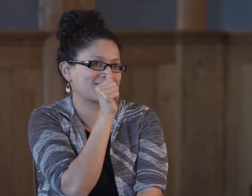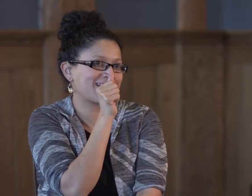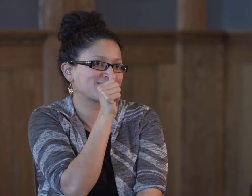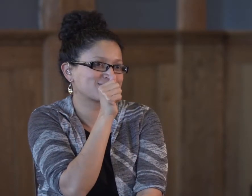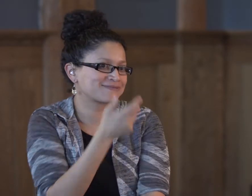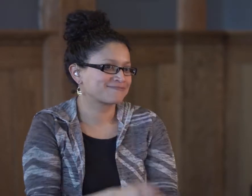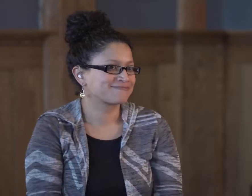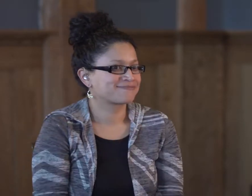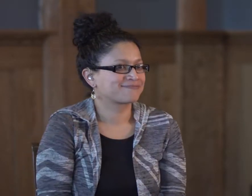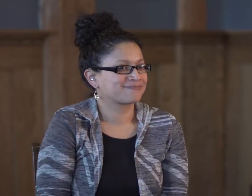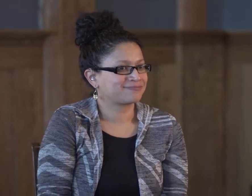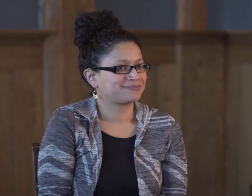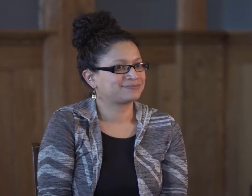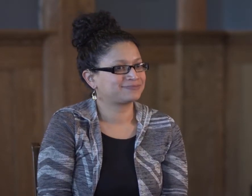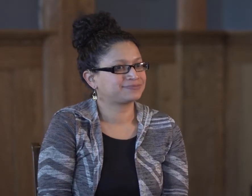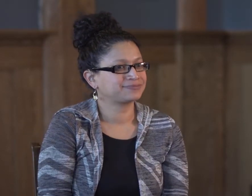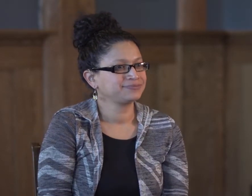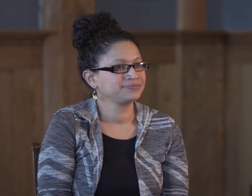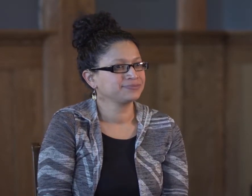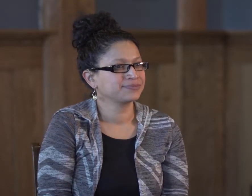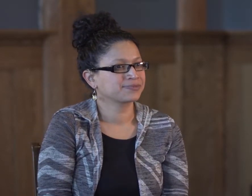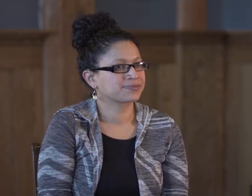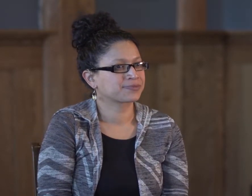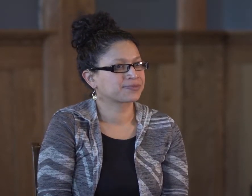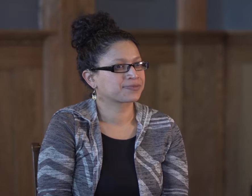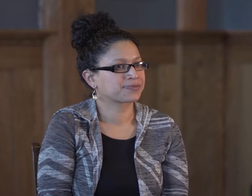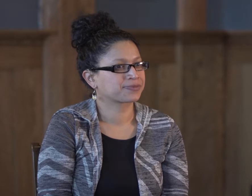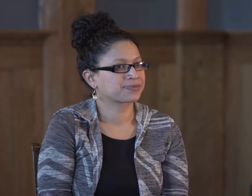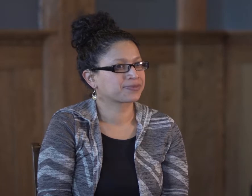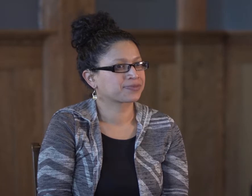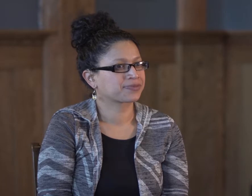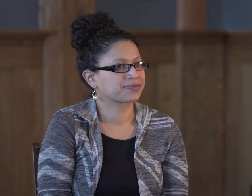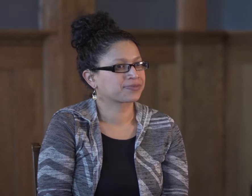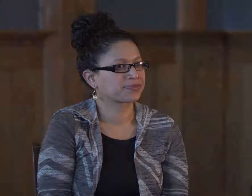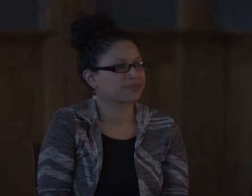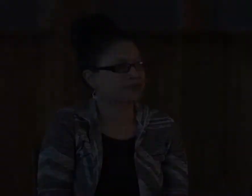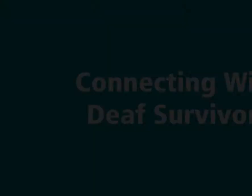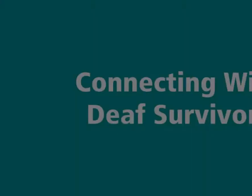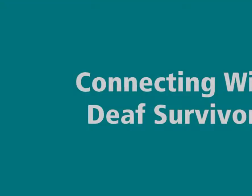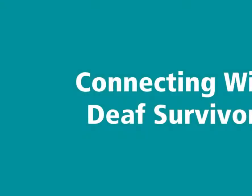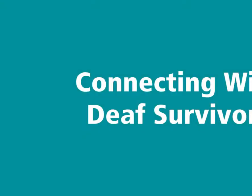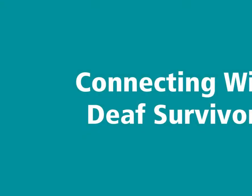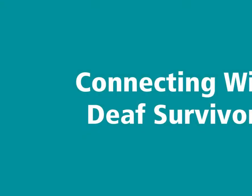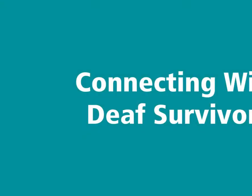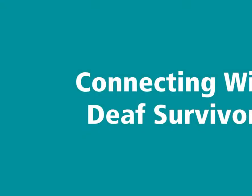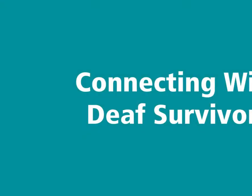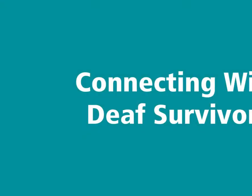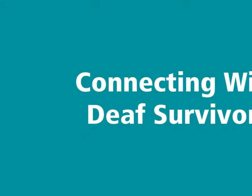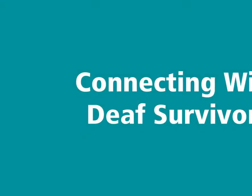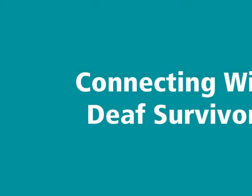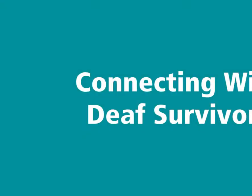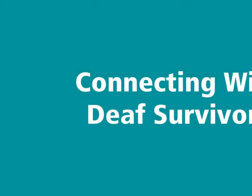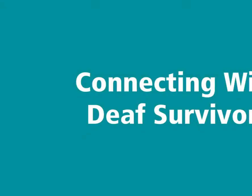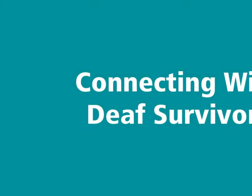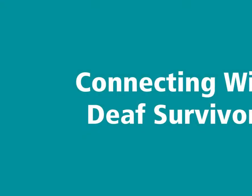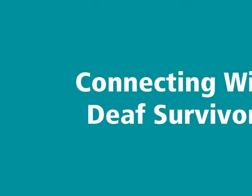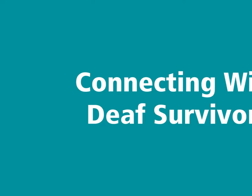hypotheticals to protect the privacy of the individuals who are actually involved in those